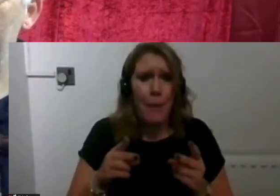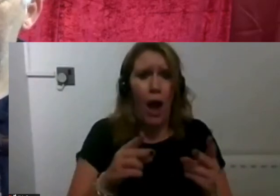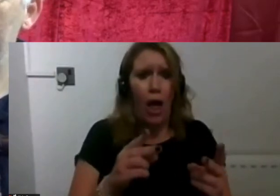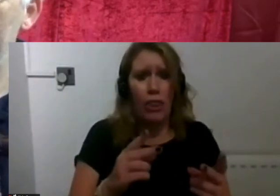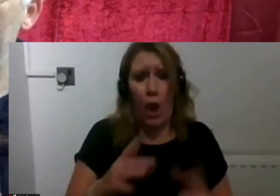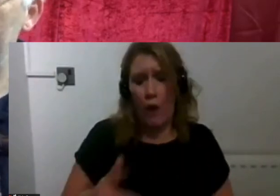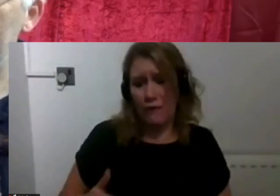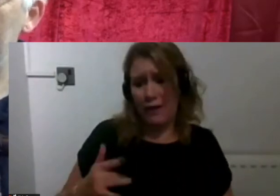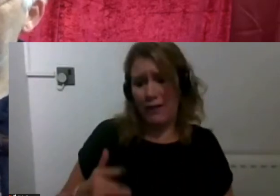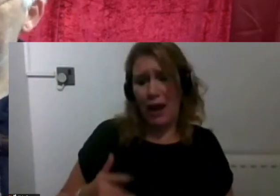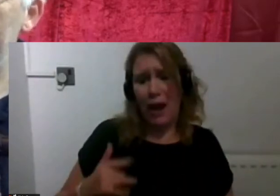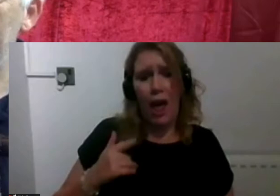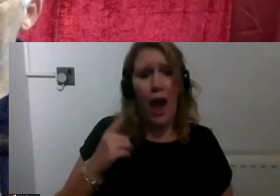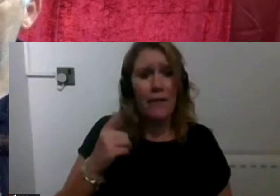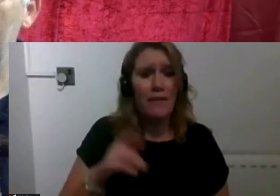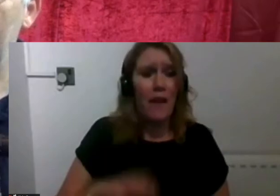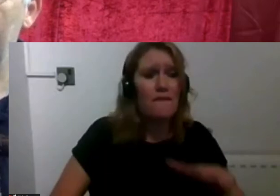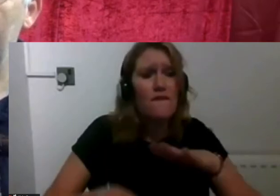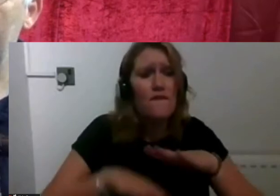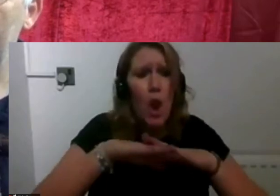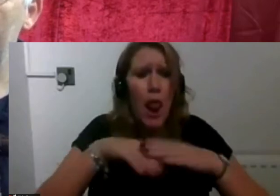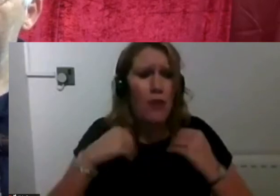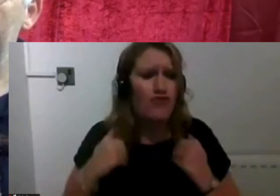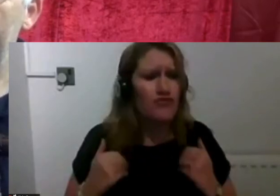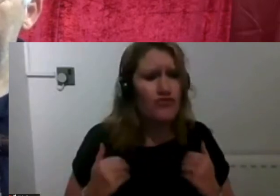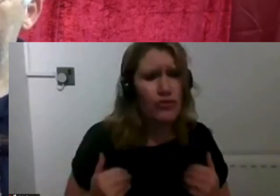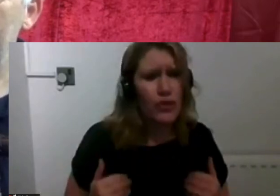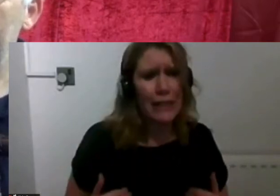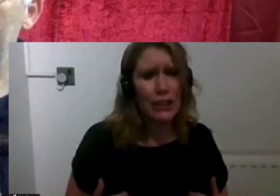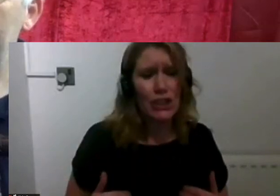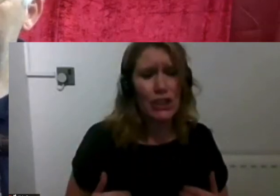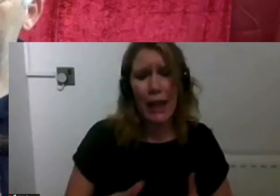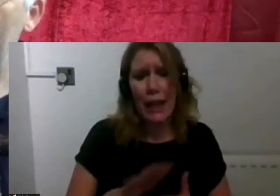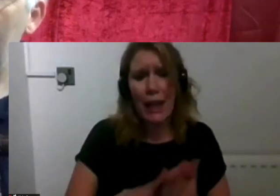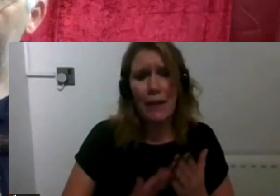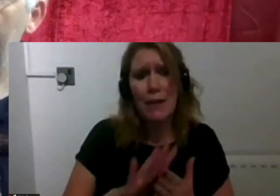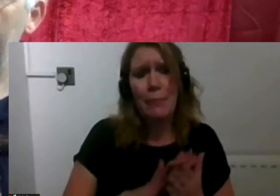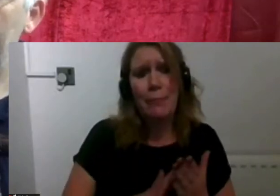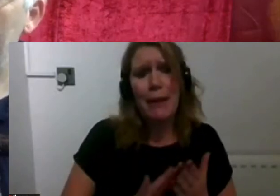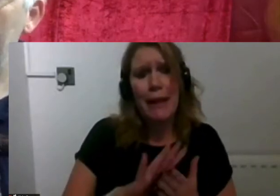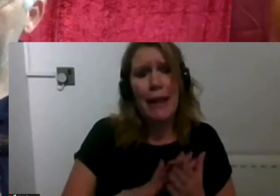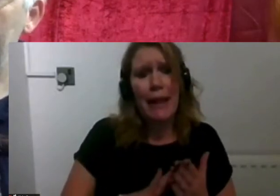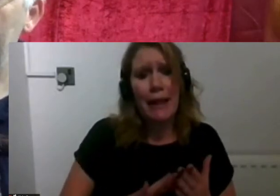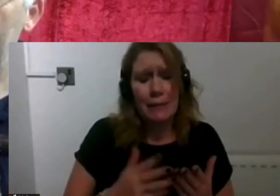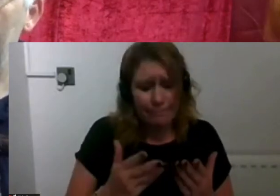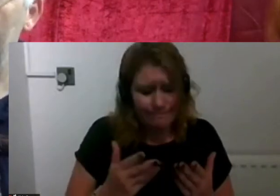And enrich and give meaning to the lost That makes us shepherds With staffs with fog lights and horns